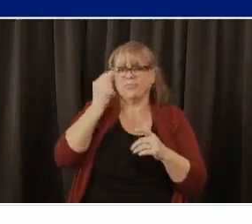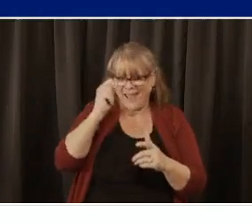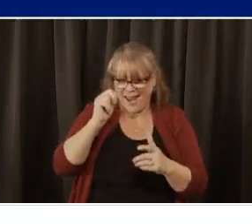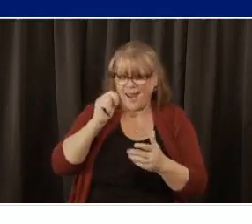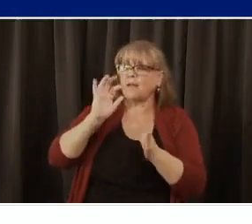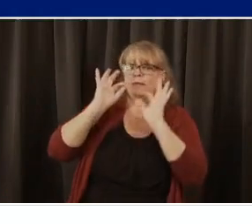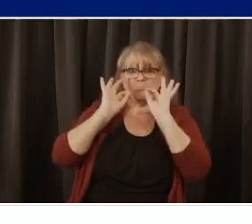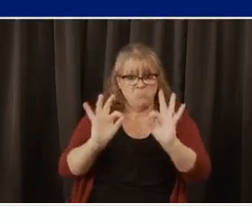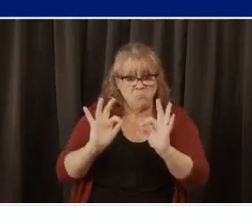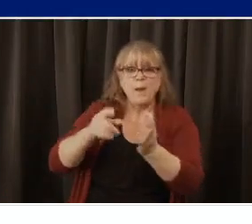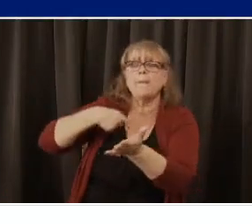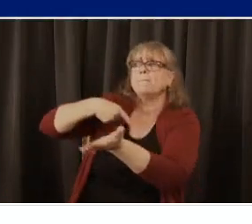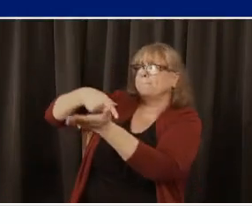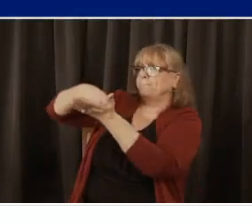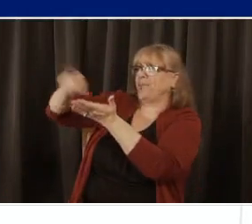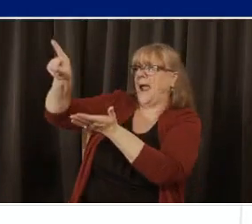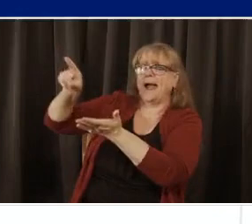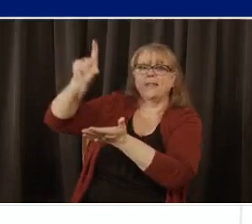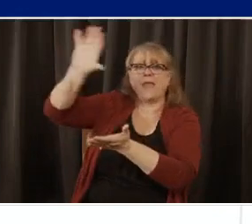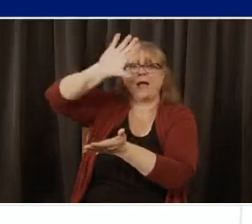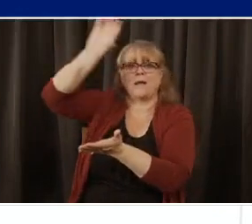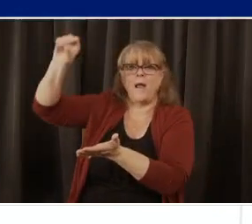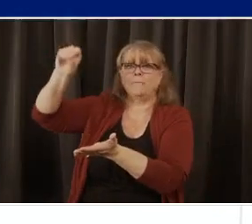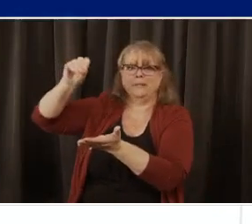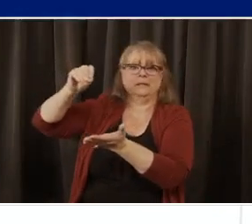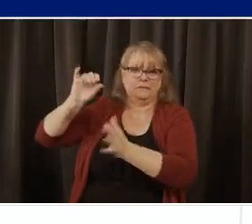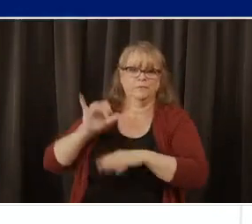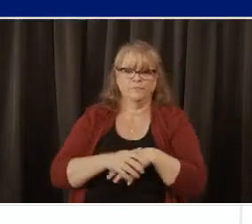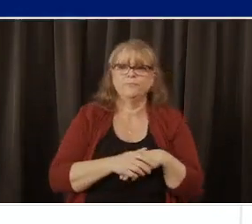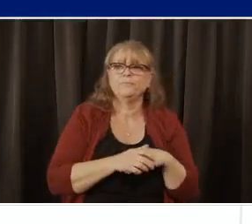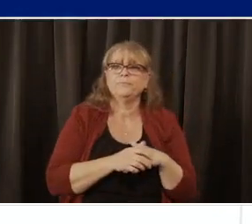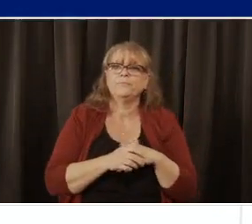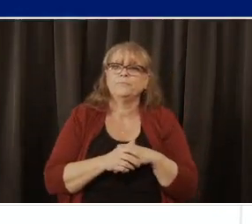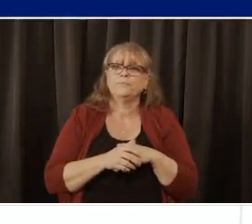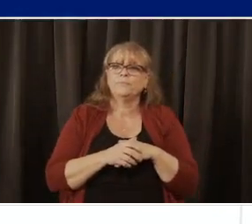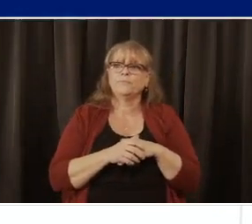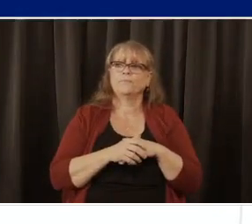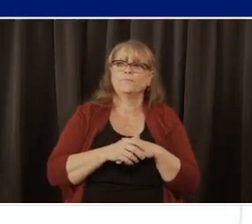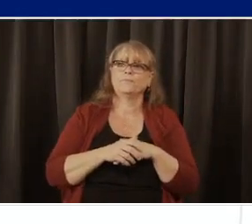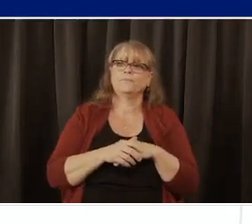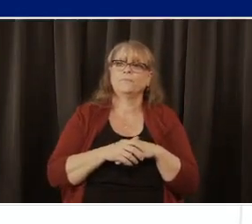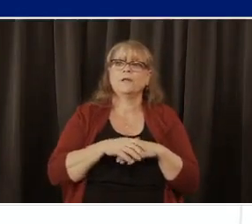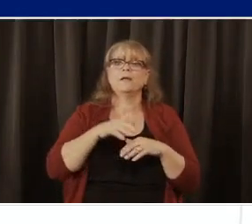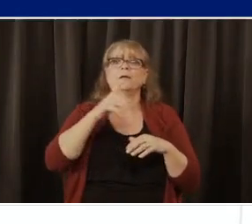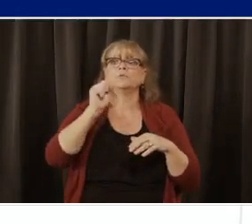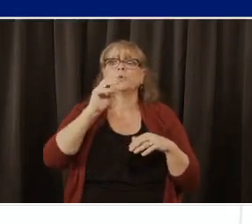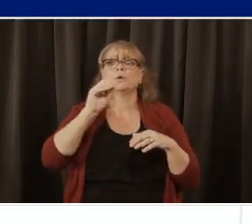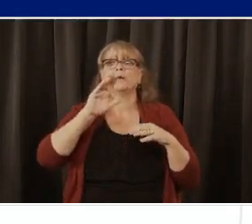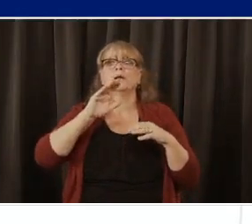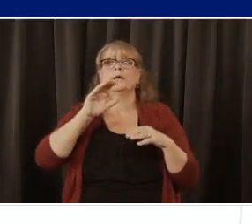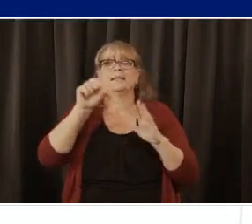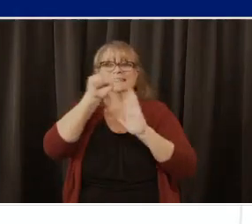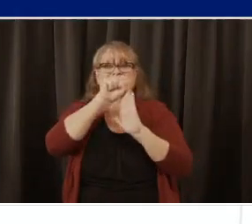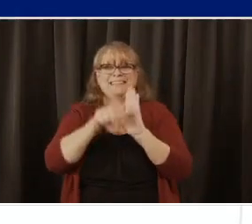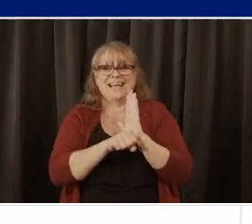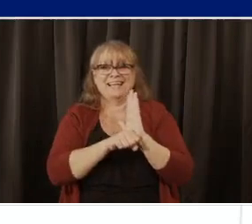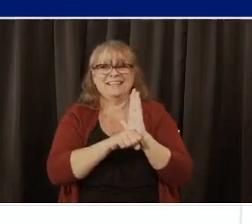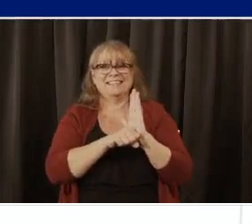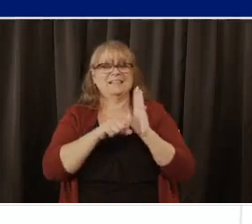Now, state public health laboratory in March of 2020, prior to the COVID 19 pandemic, was